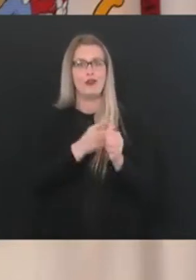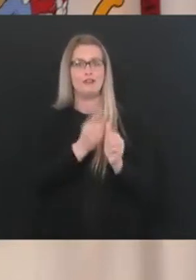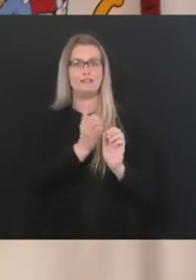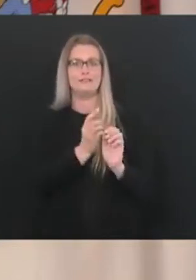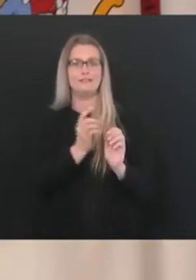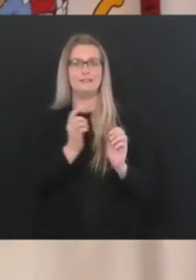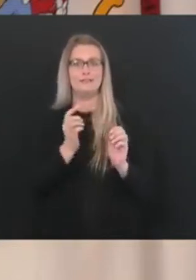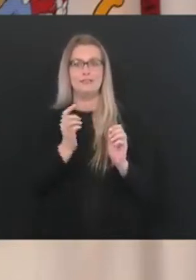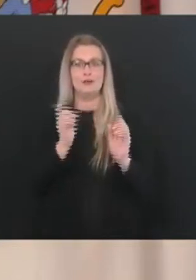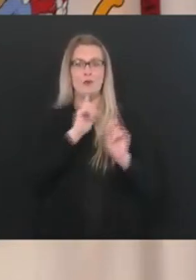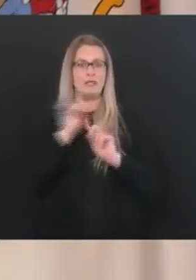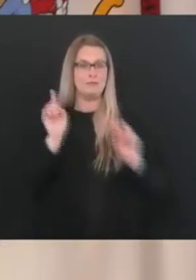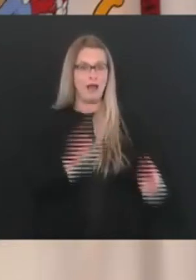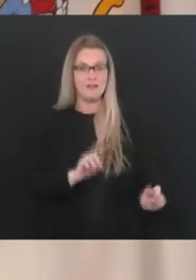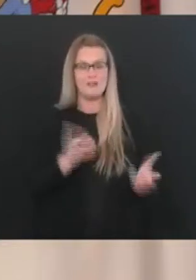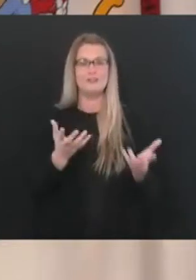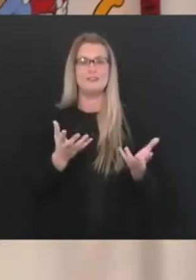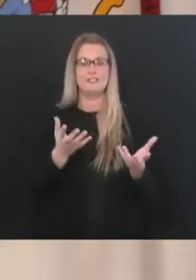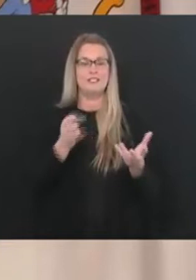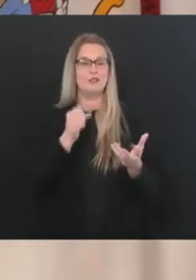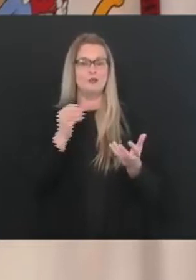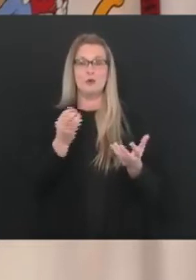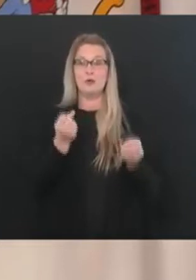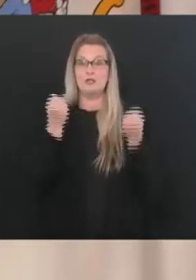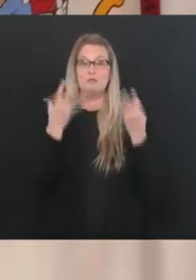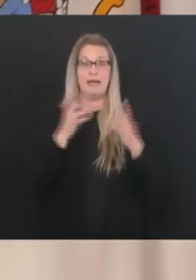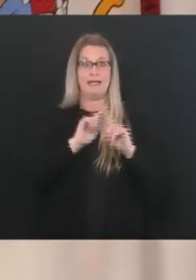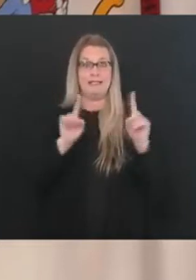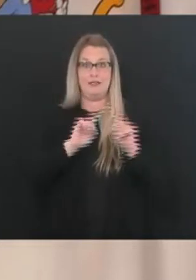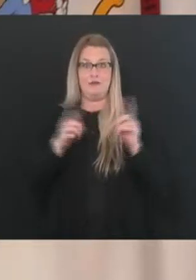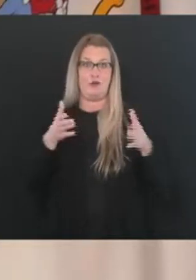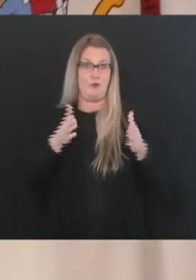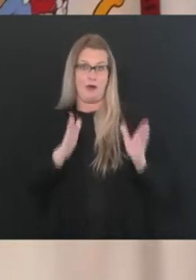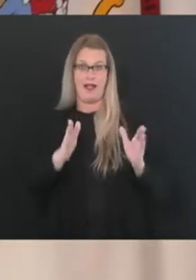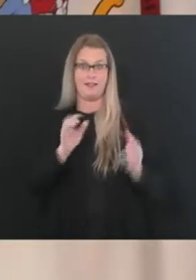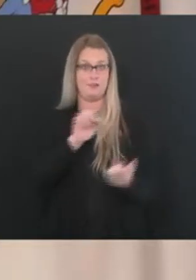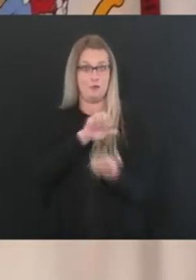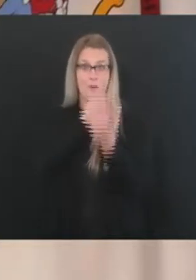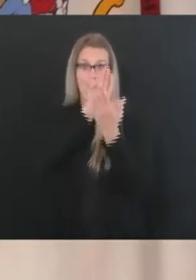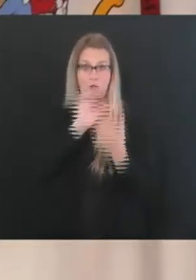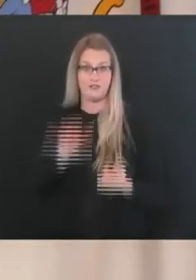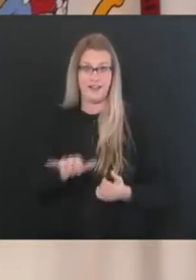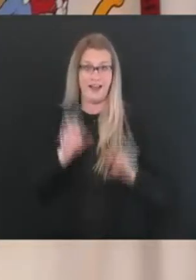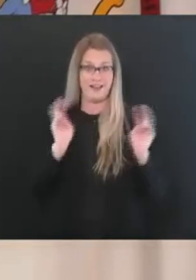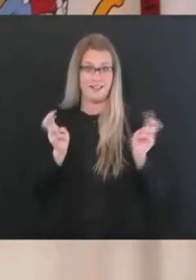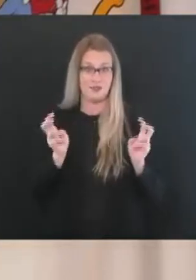LINES AND THE PEOPLE THAT WERE OUR TRUE FIRST-LINE SOLDIERS, AND THERE'S A MILLION DIFFERENT